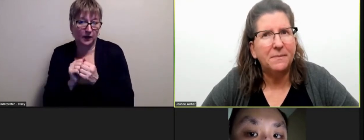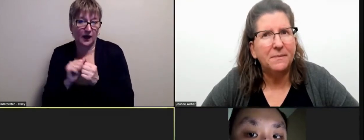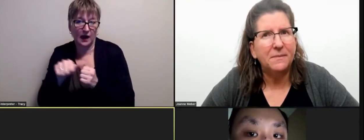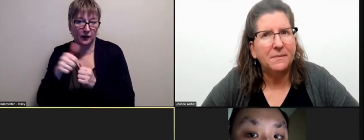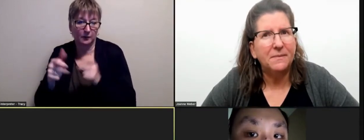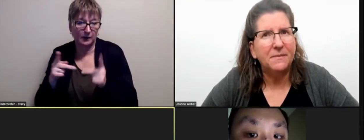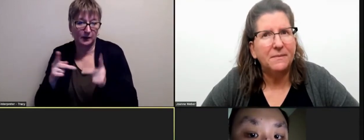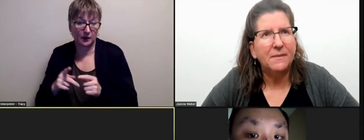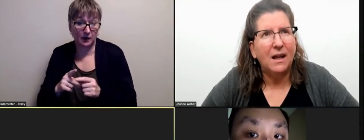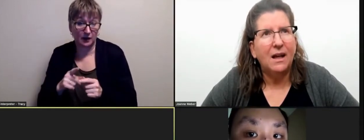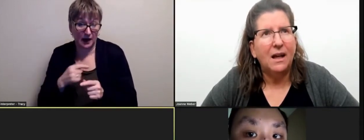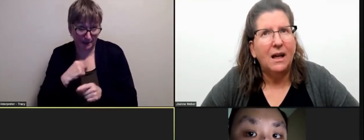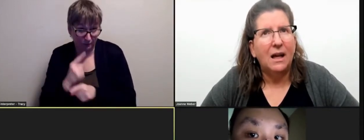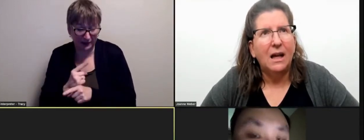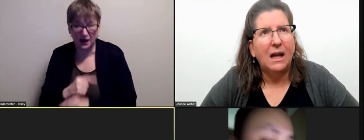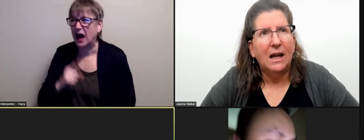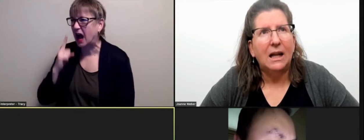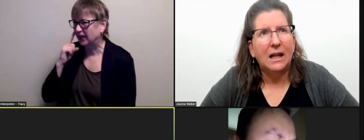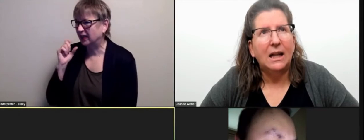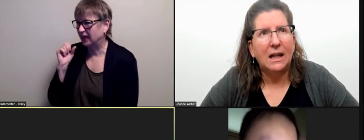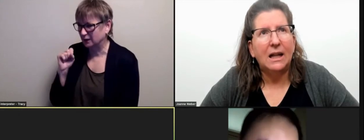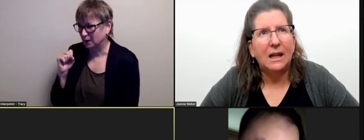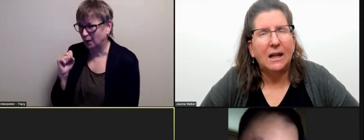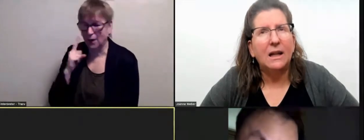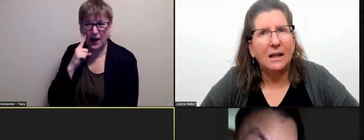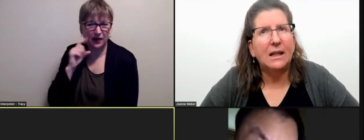Major: I think so, I think so and - you know . . .